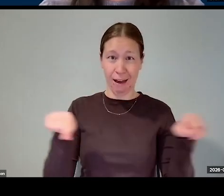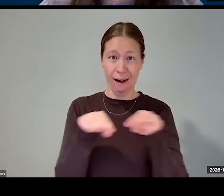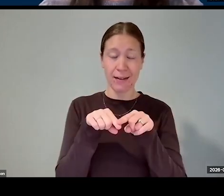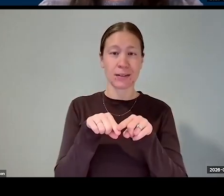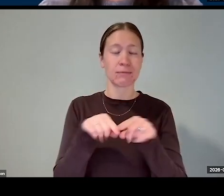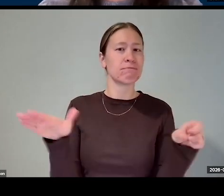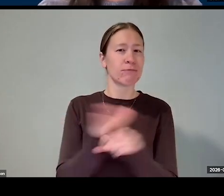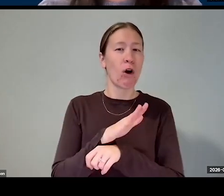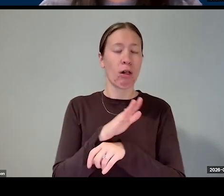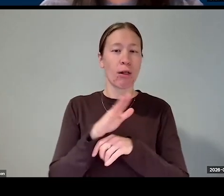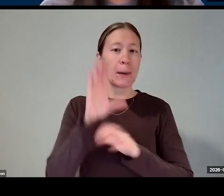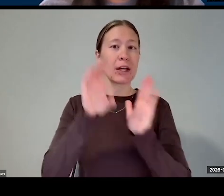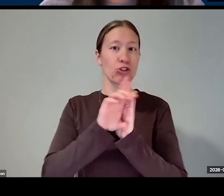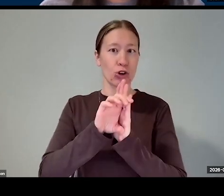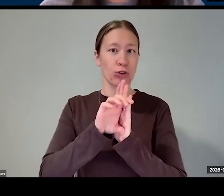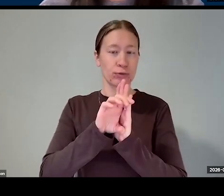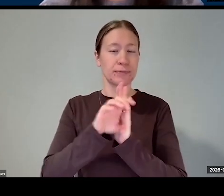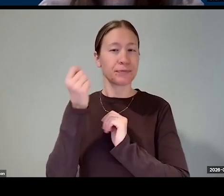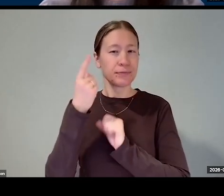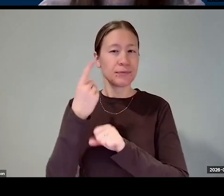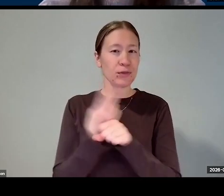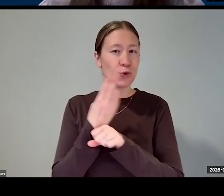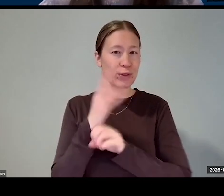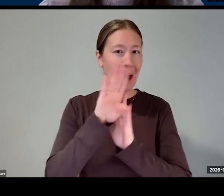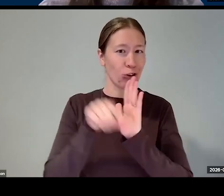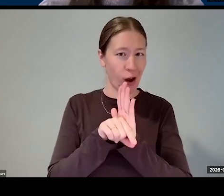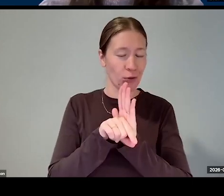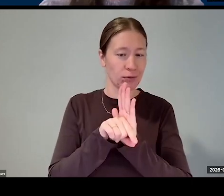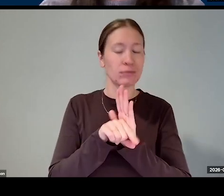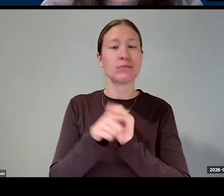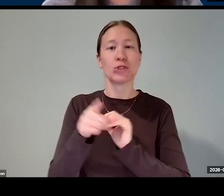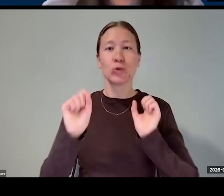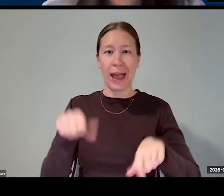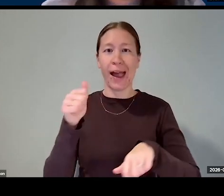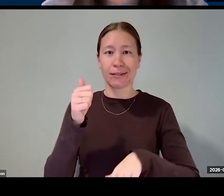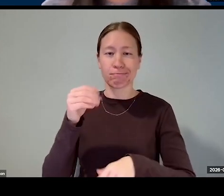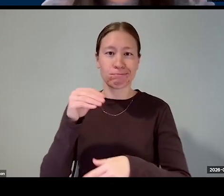with the slide background feature that will also make sure it is decorative.